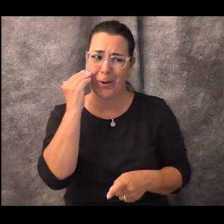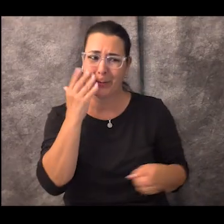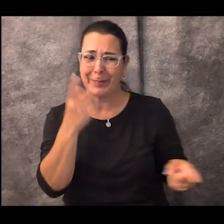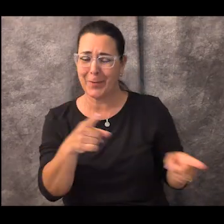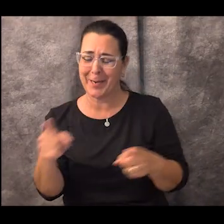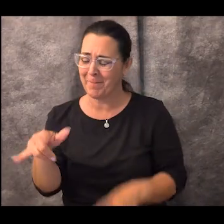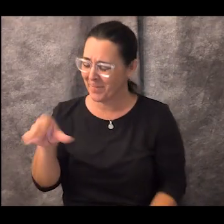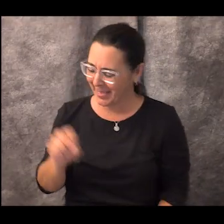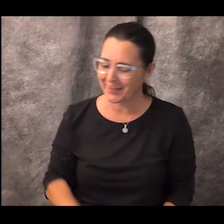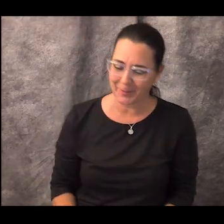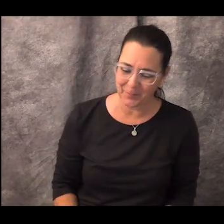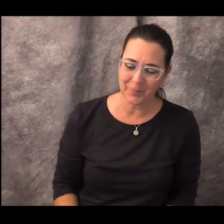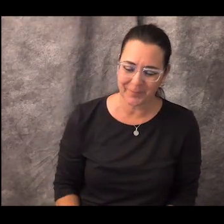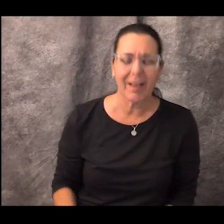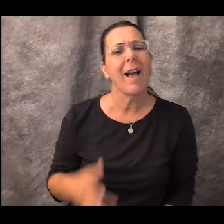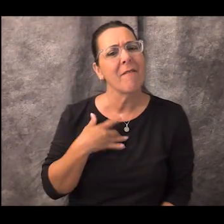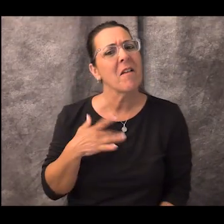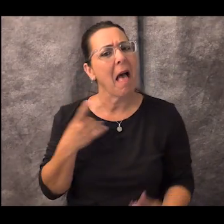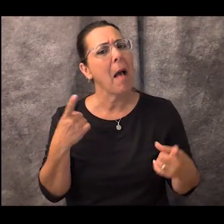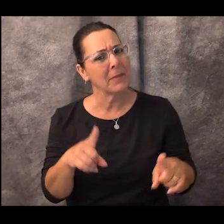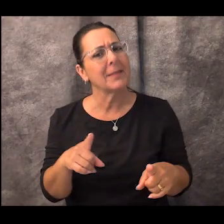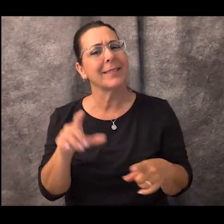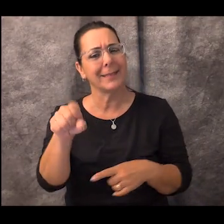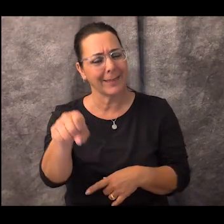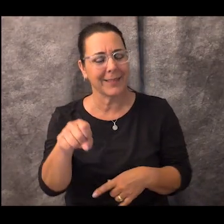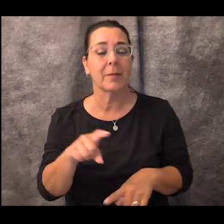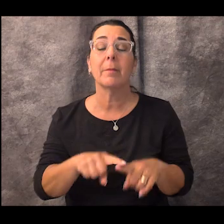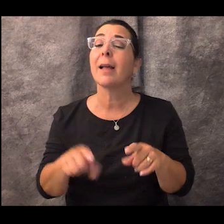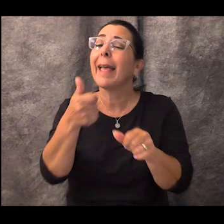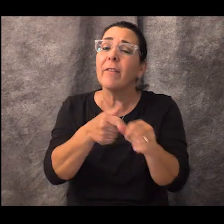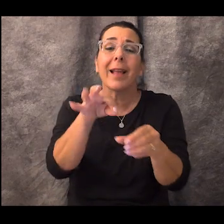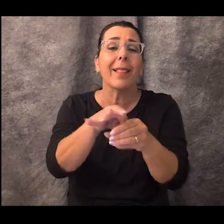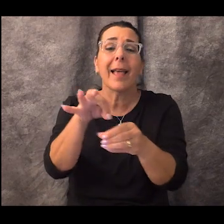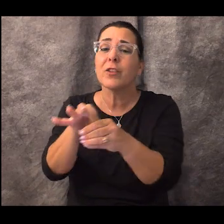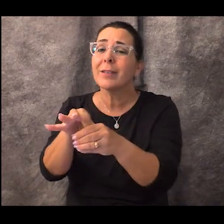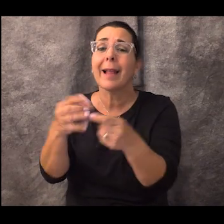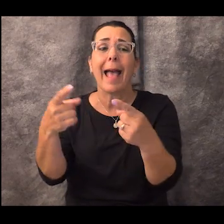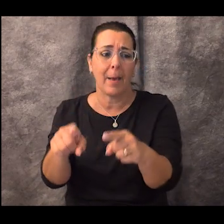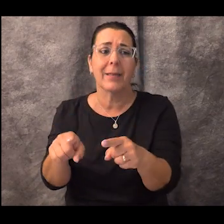Yeah I mean there's a little bit of that. But you know what, every election feels like that once you get too far into it.